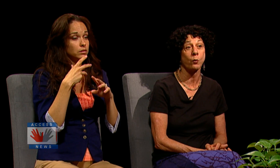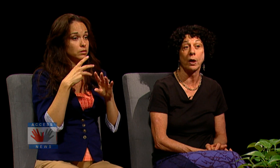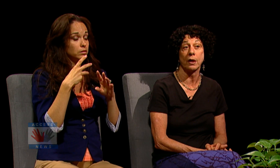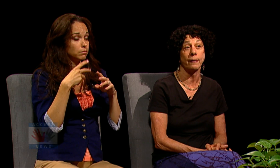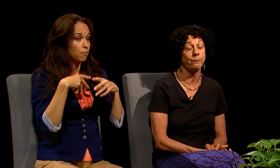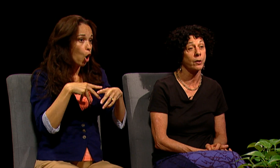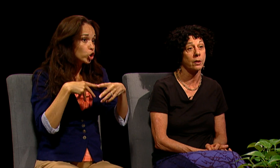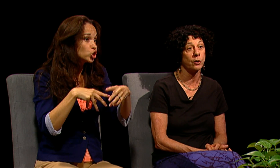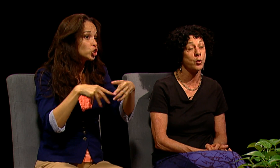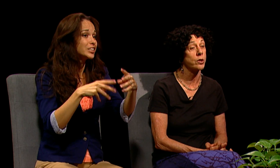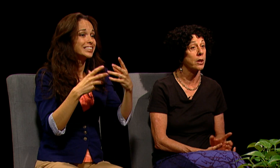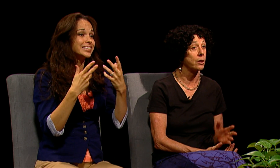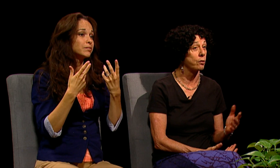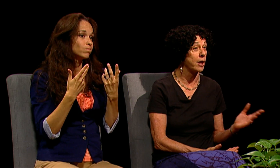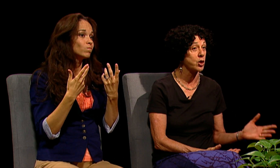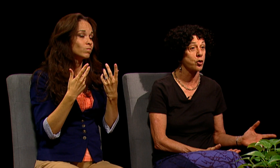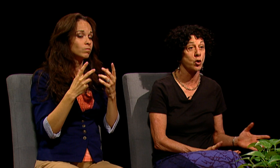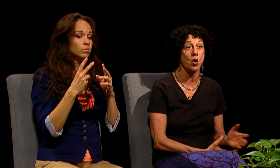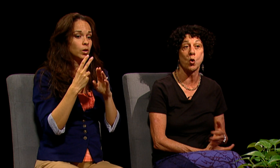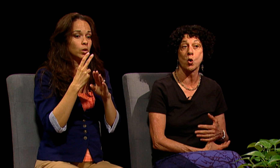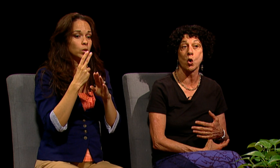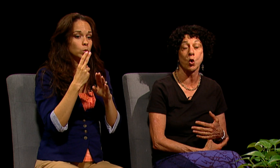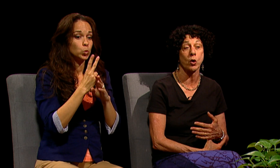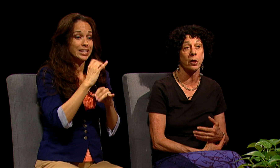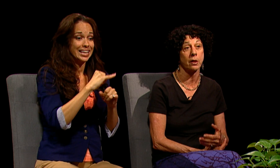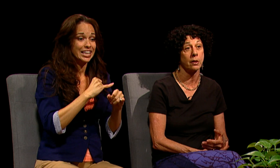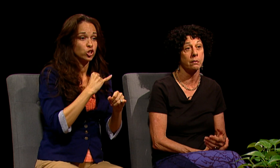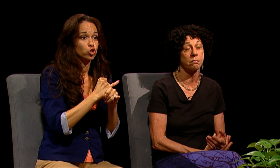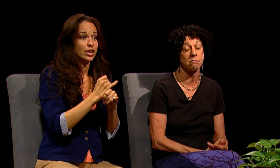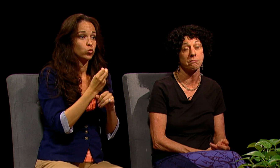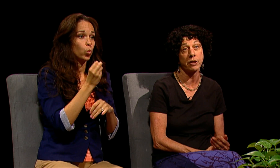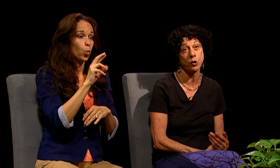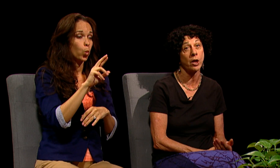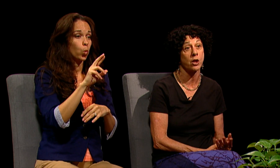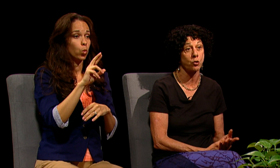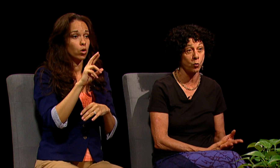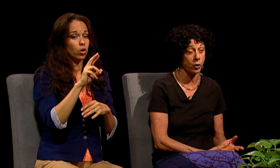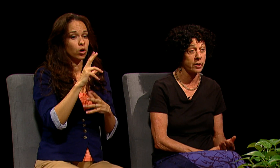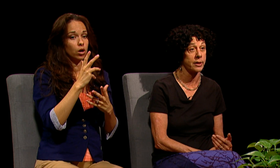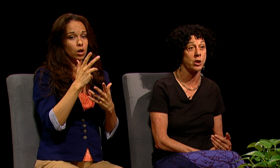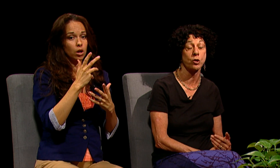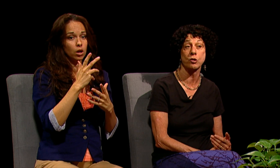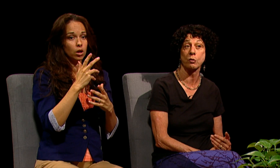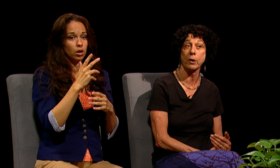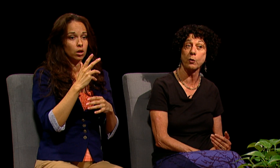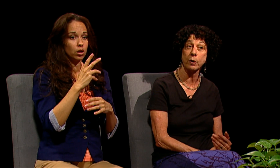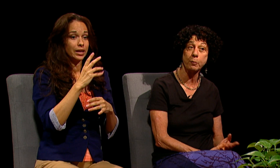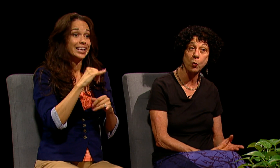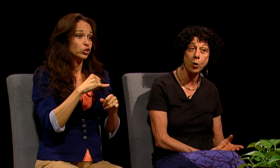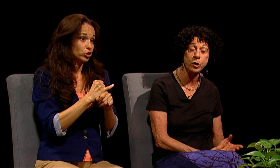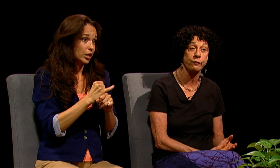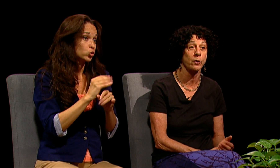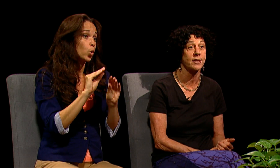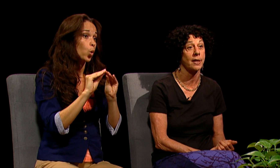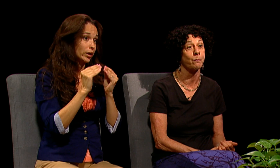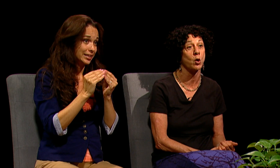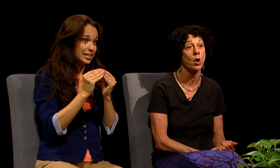USING INTERNATIONAL OR INTERNATIONAL ORGANIZATIONS TO WRITE REPORTS, FOR EXAMPLE,